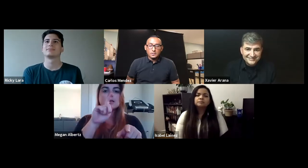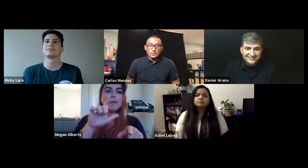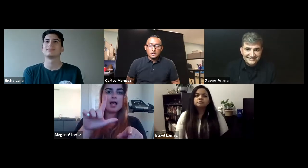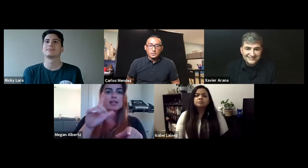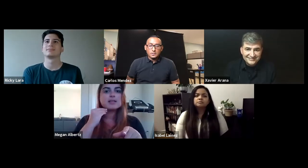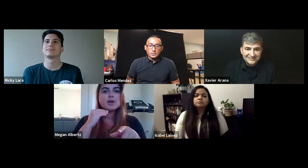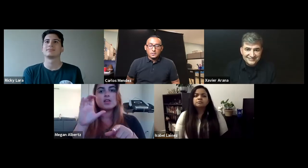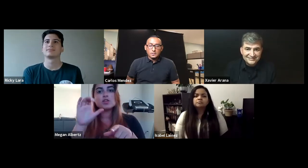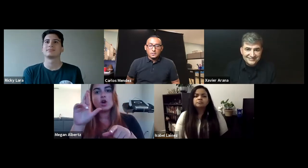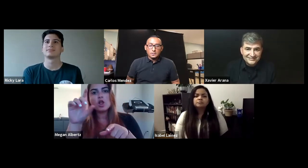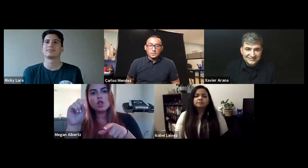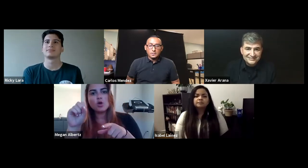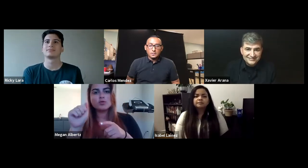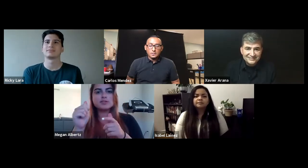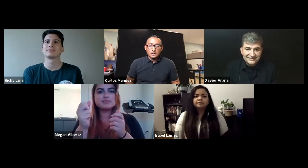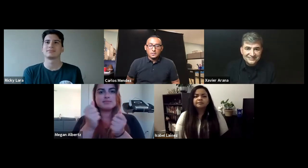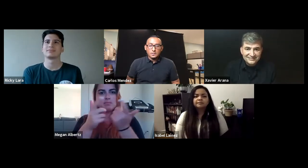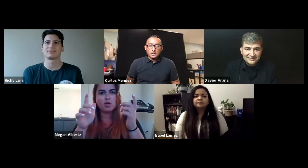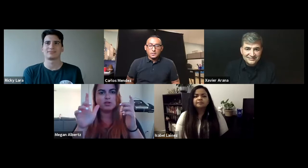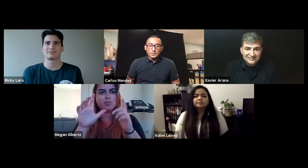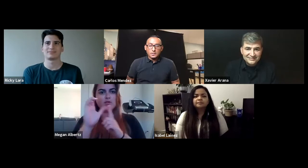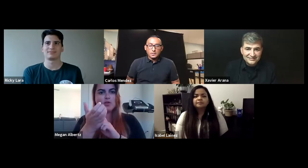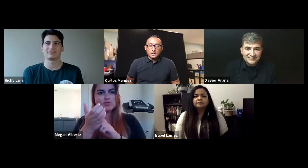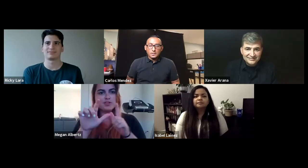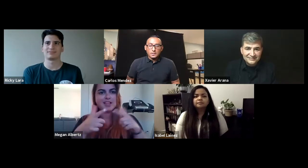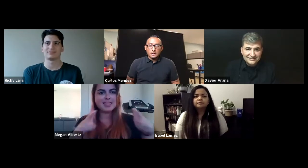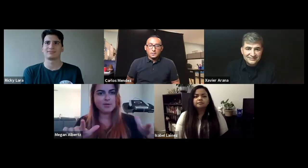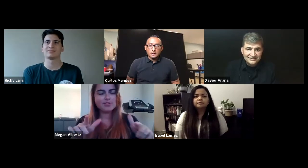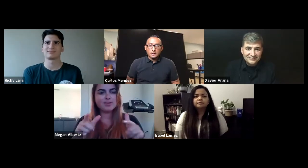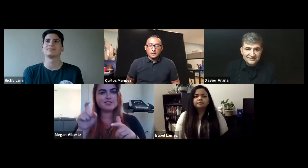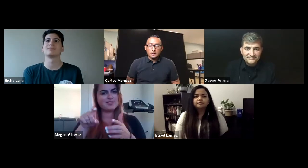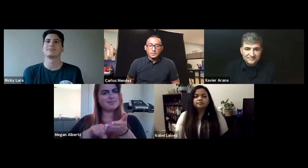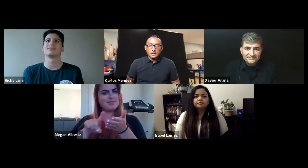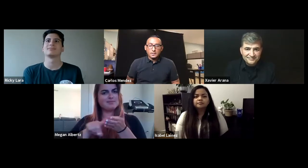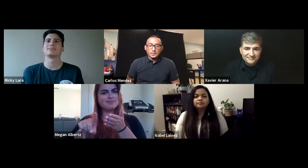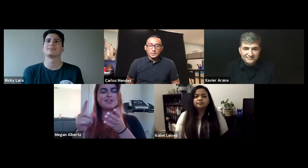Like Xavier and Carlos and Isabel were all saying, you know, you have different cultures,